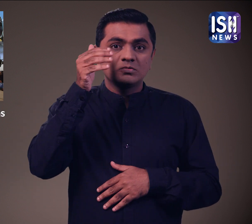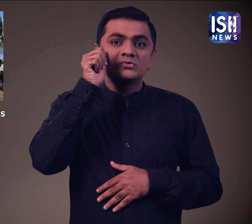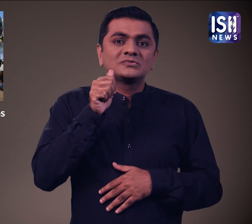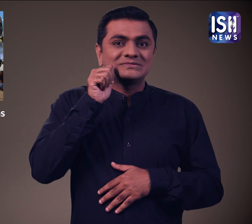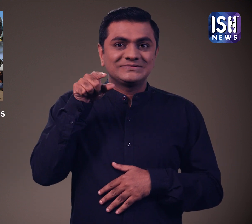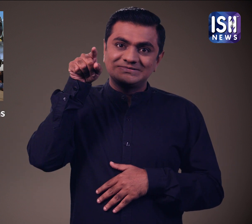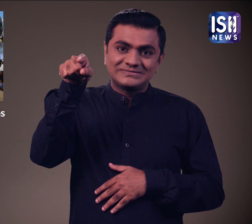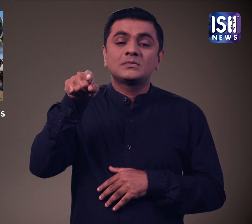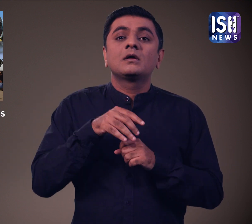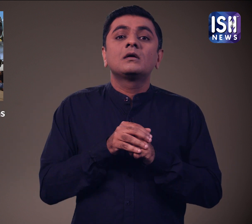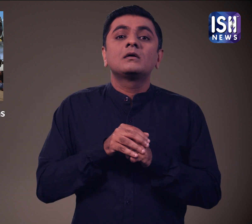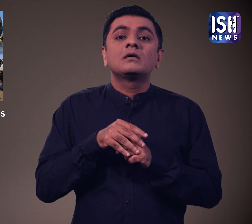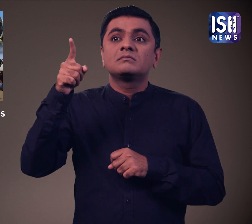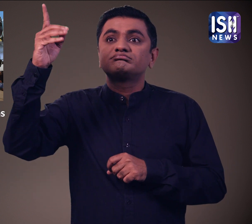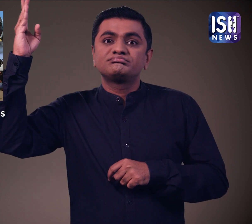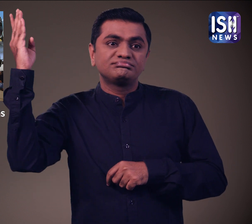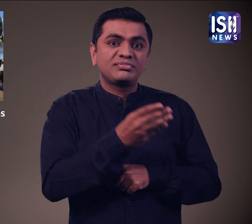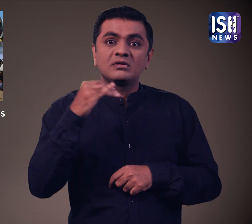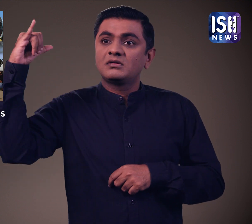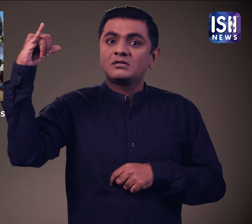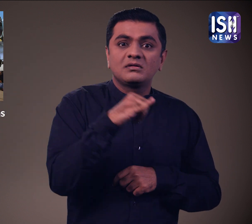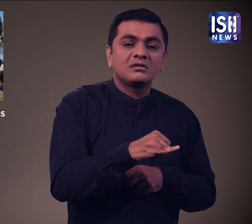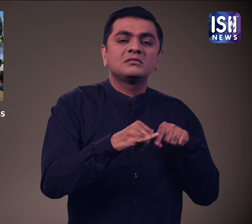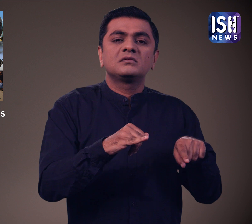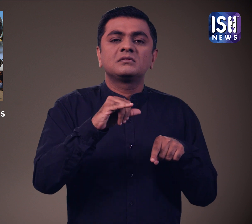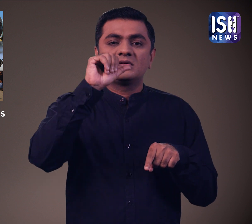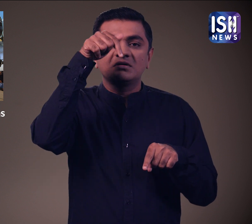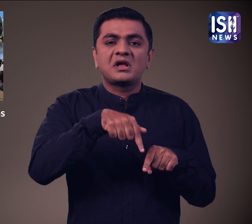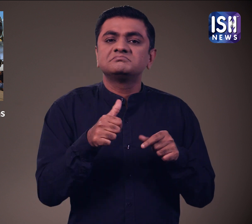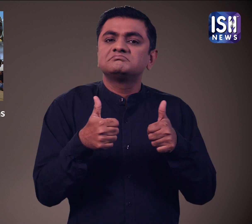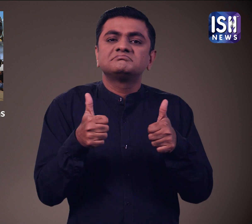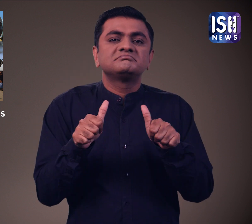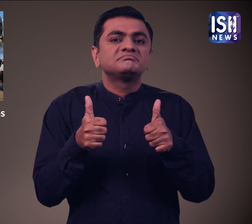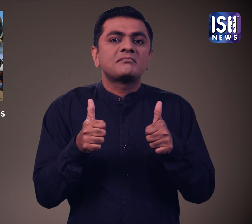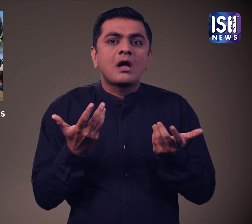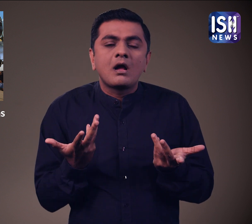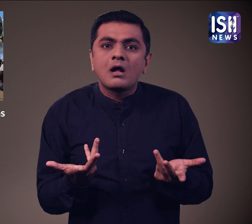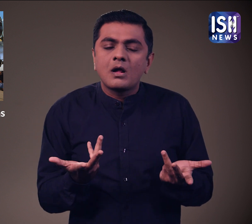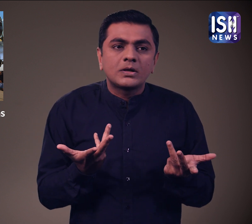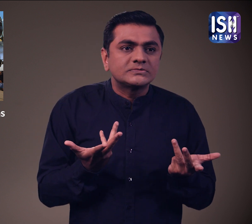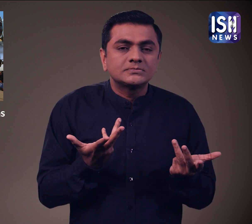Since flights are not able to operate from Sudan to India,